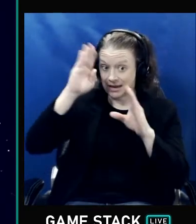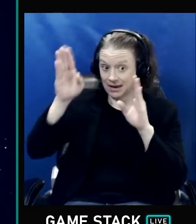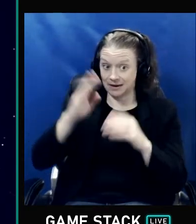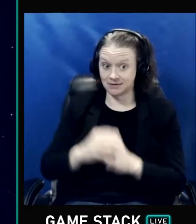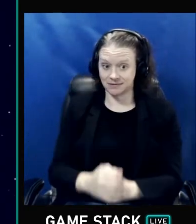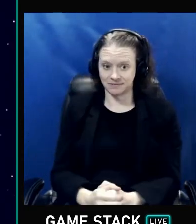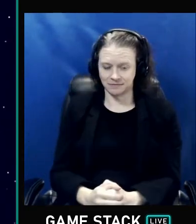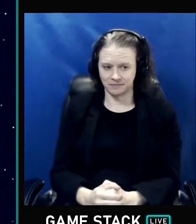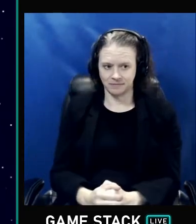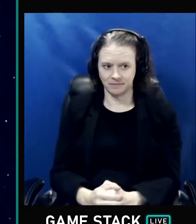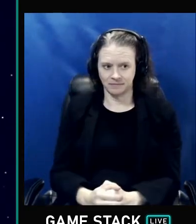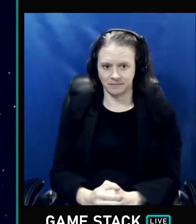Hello, (German)